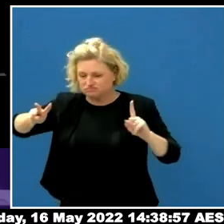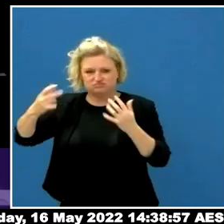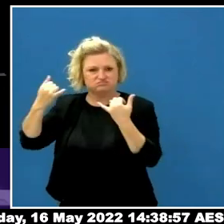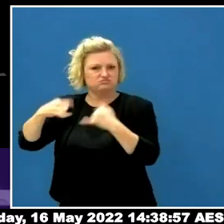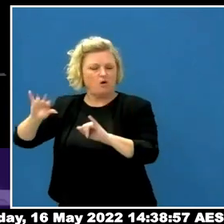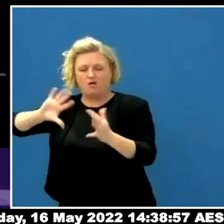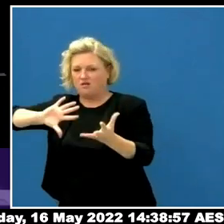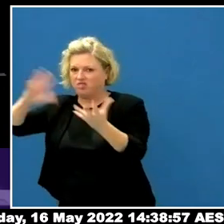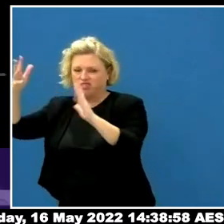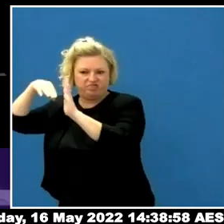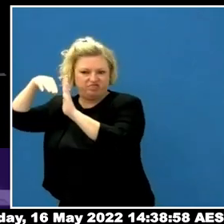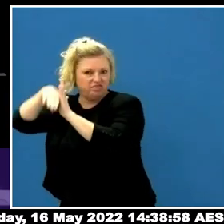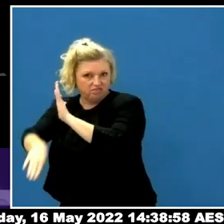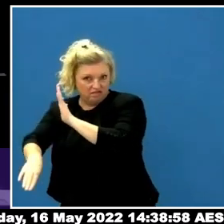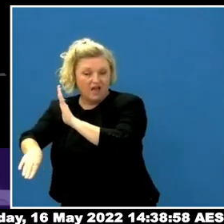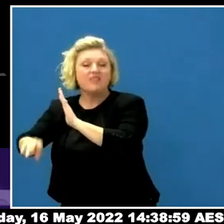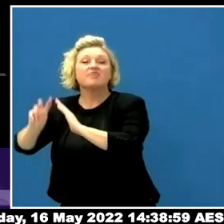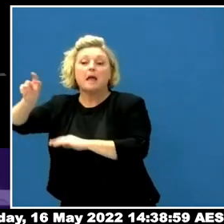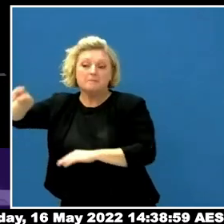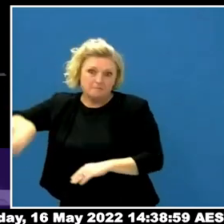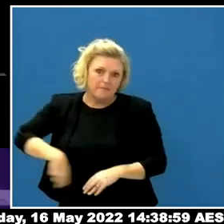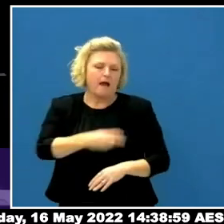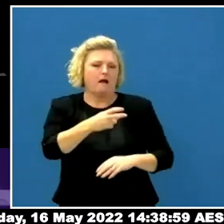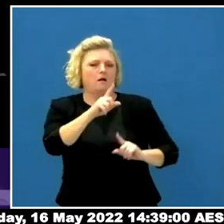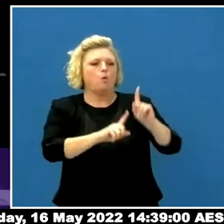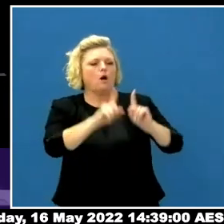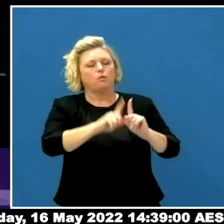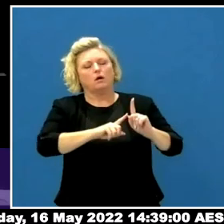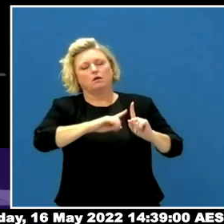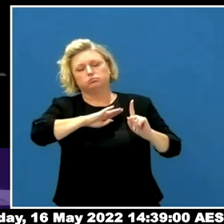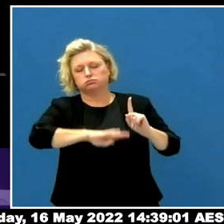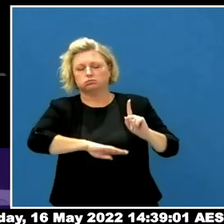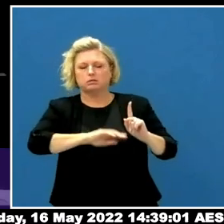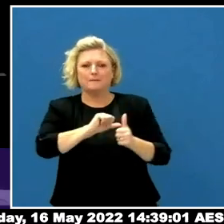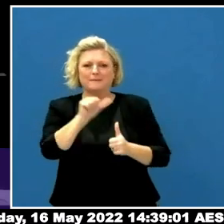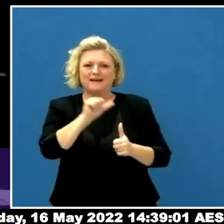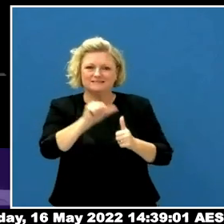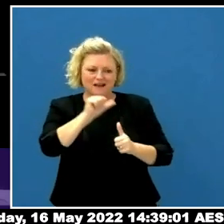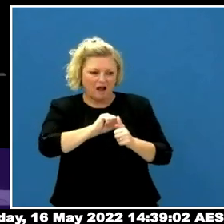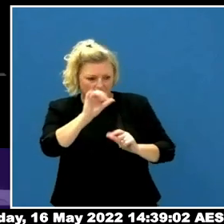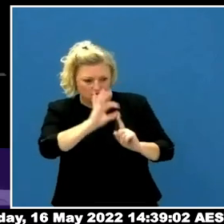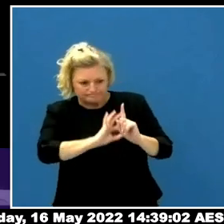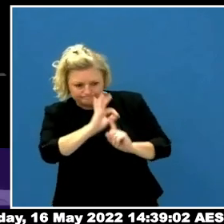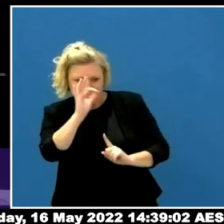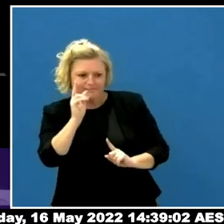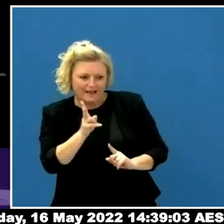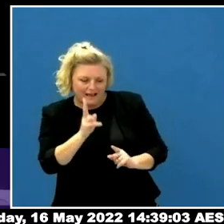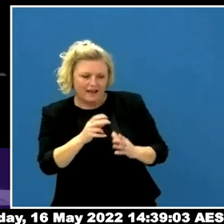So it's just a huge weight off the family's shoulder as well. Yes.